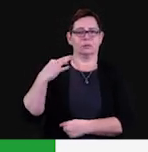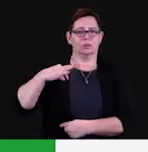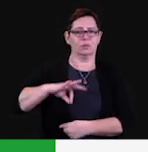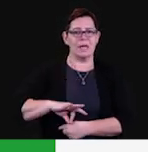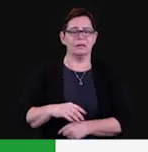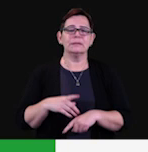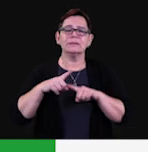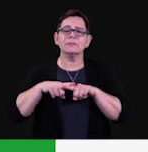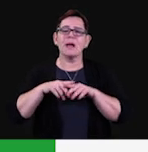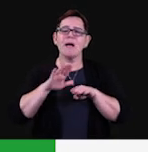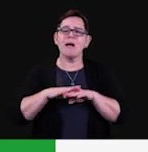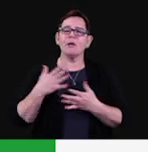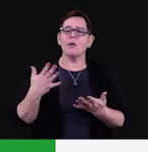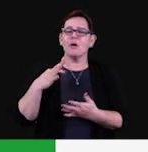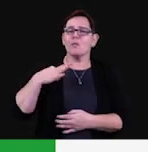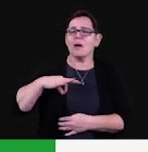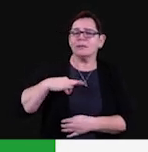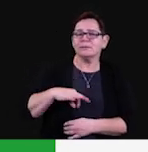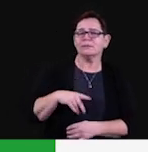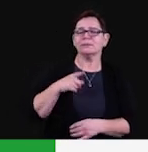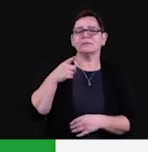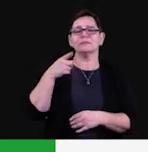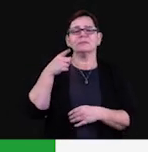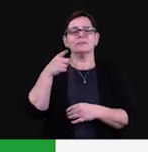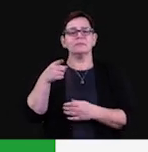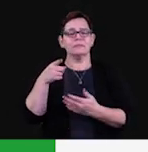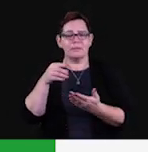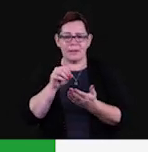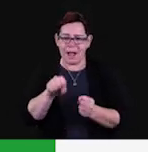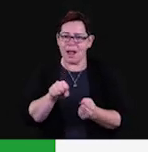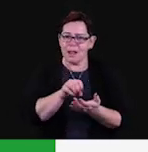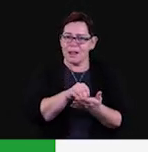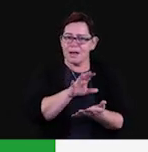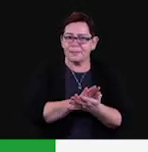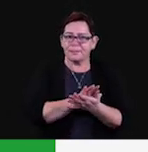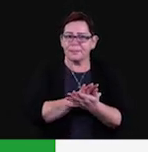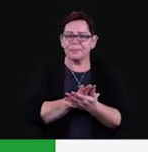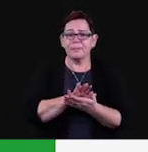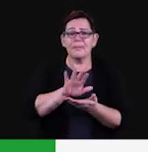you owe will either be smaller or zero or you will get a refund.